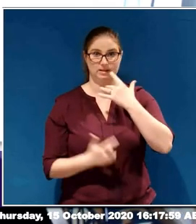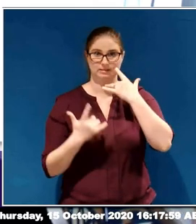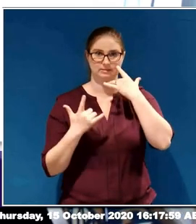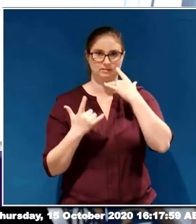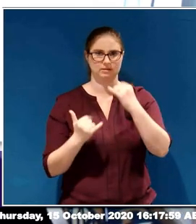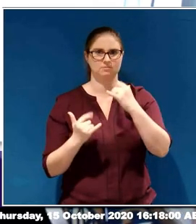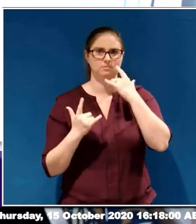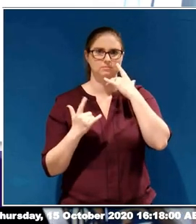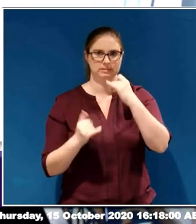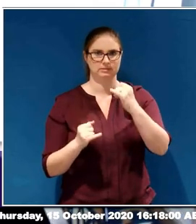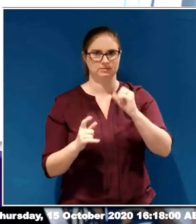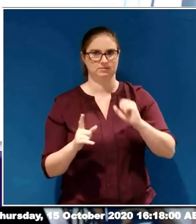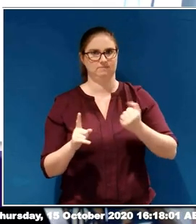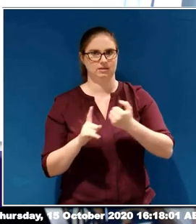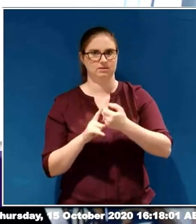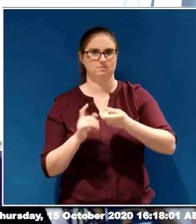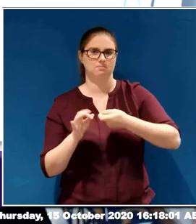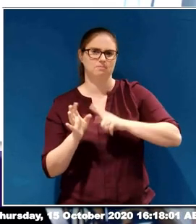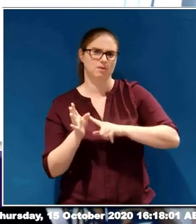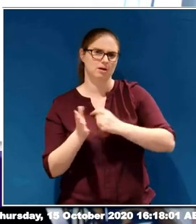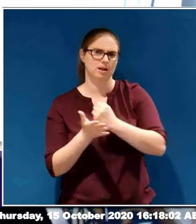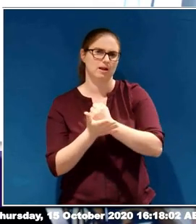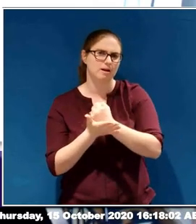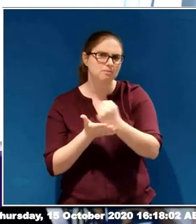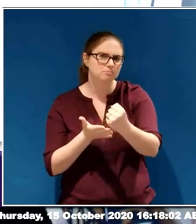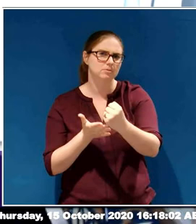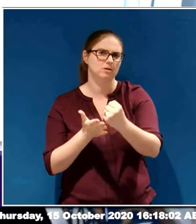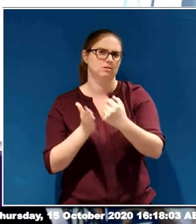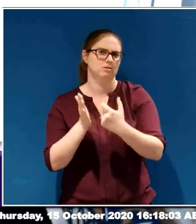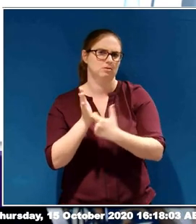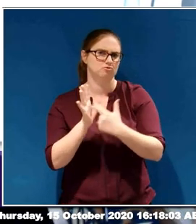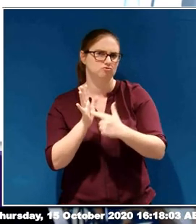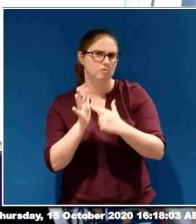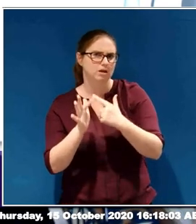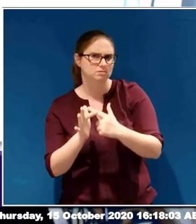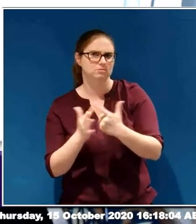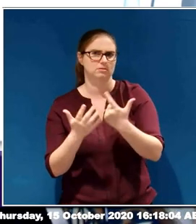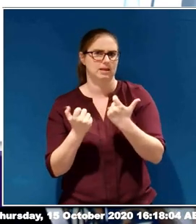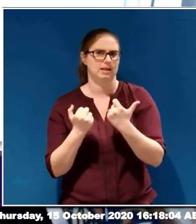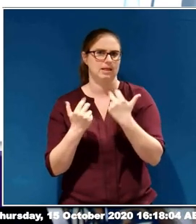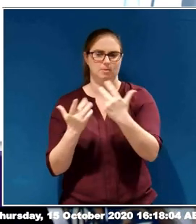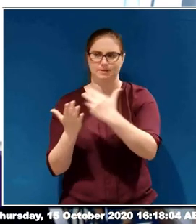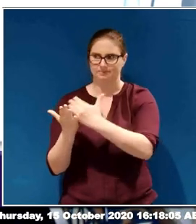of suspensions and exclusions, and whether the school principal and the